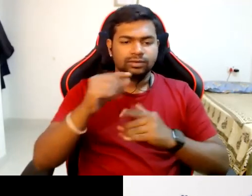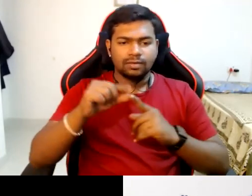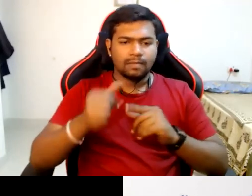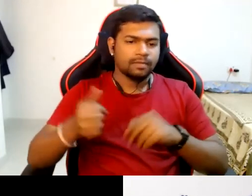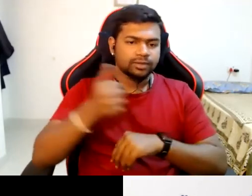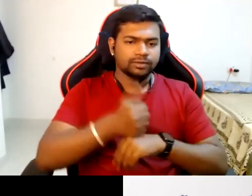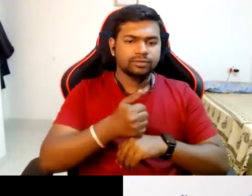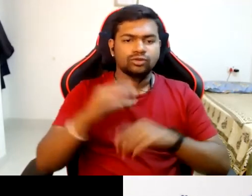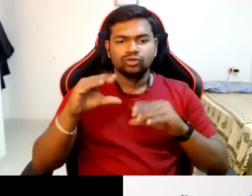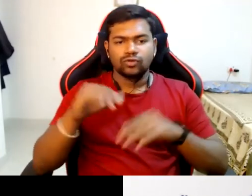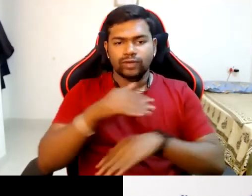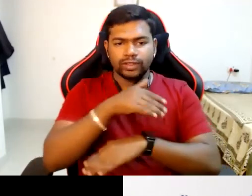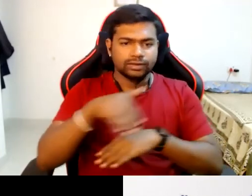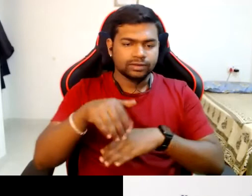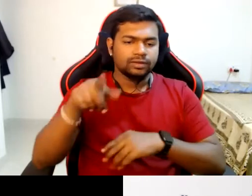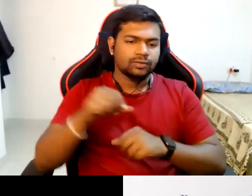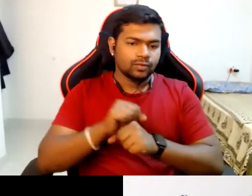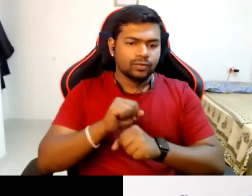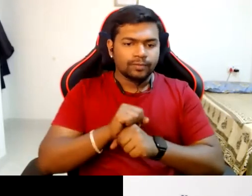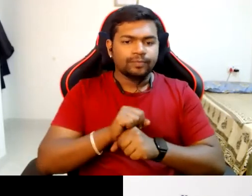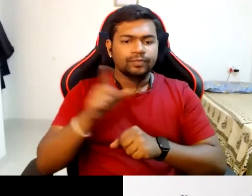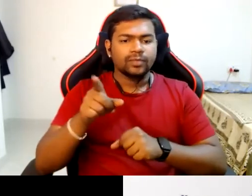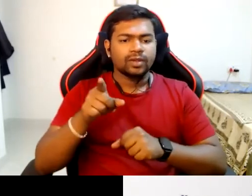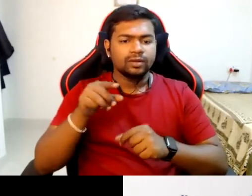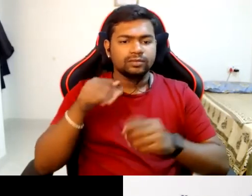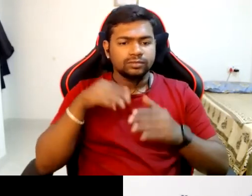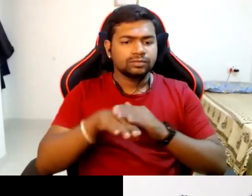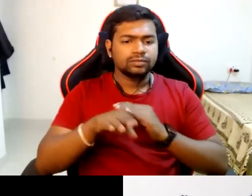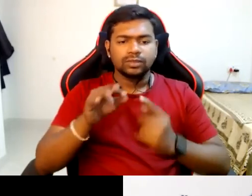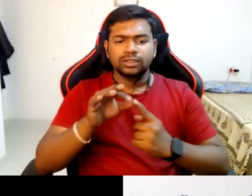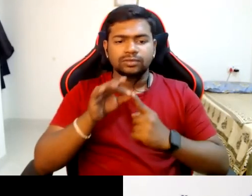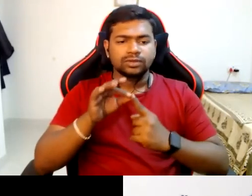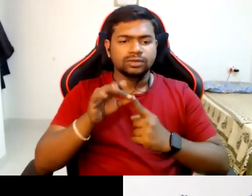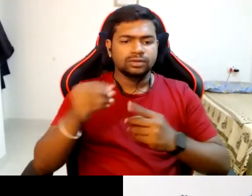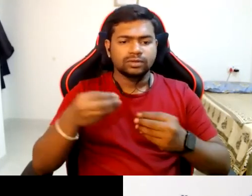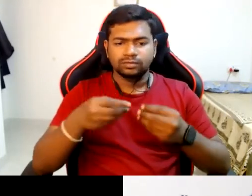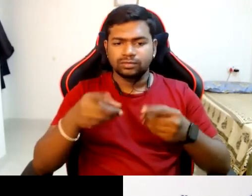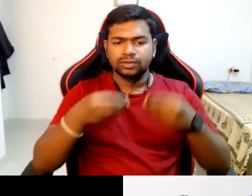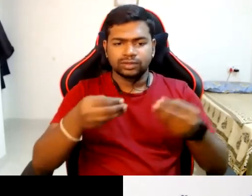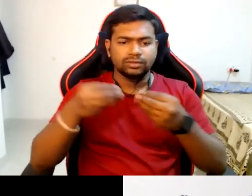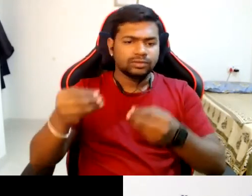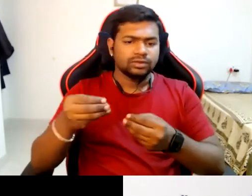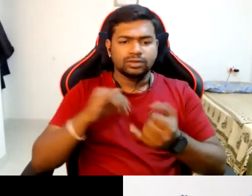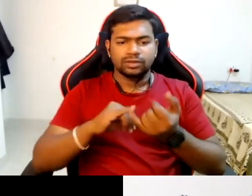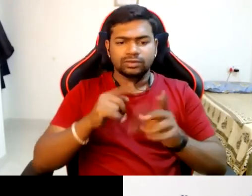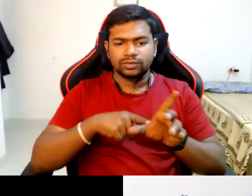he specializes on distributed system and cloud on Azure and AWS so more we will hear from him,